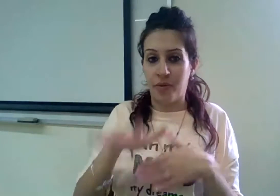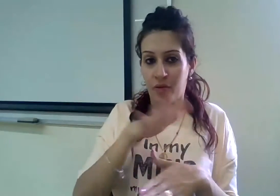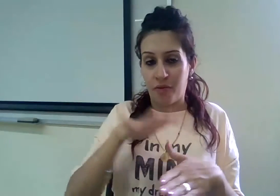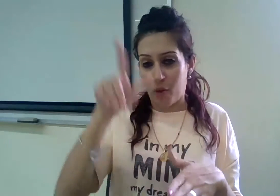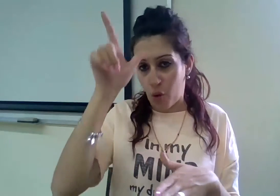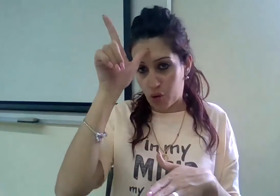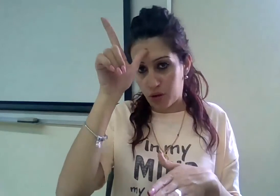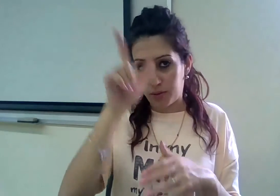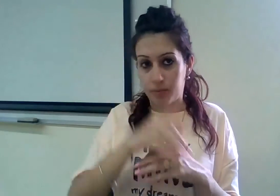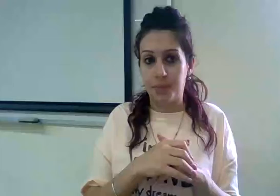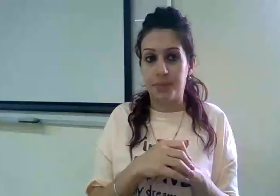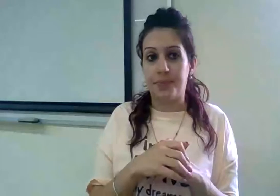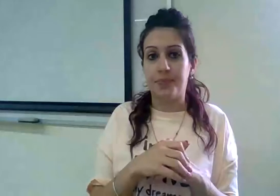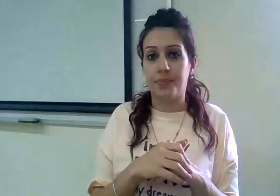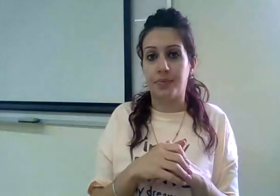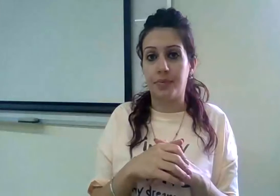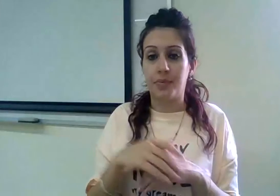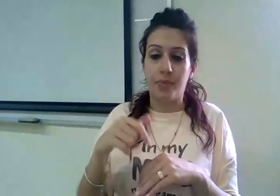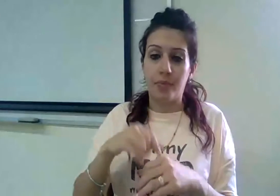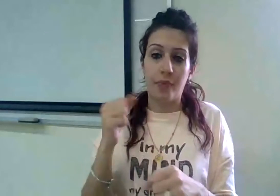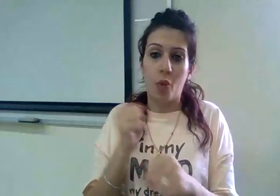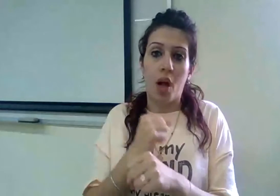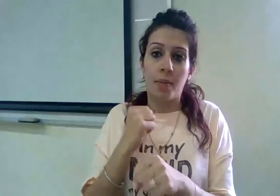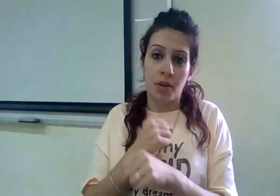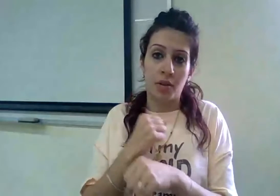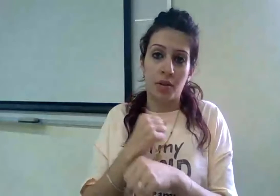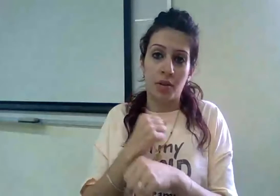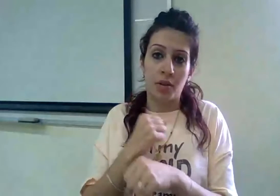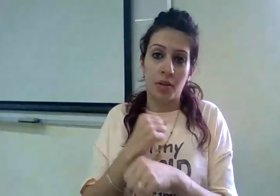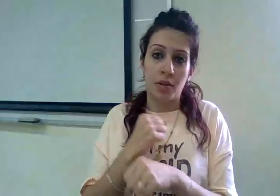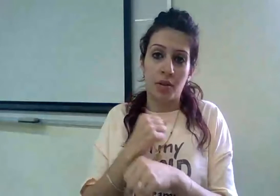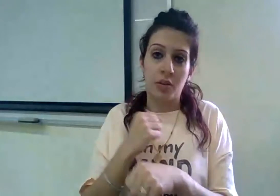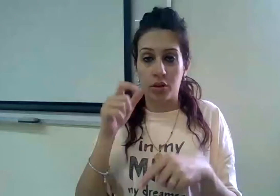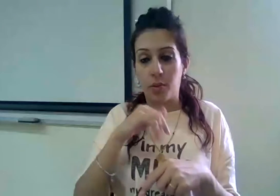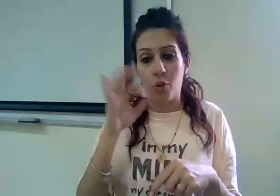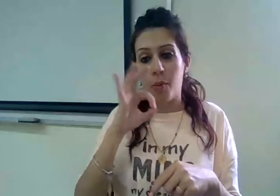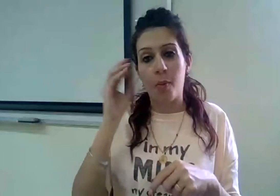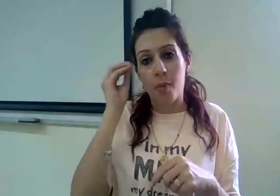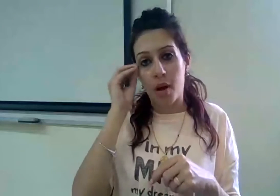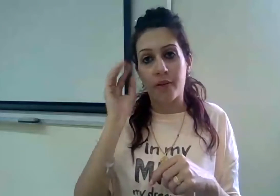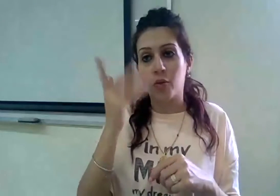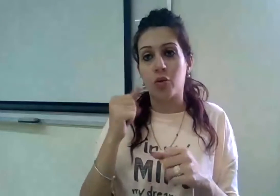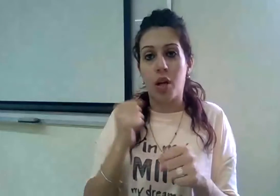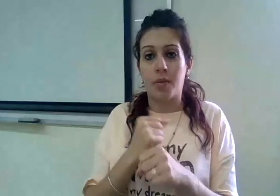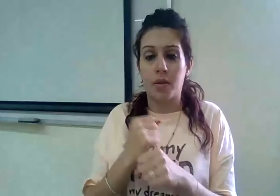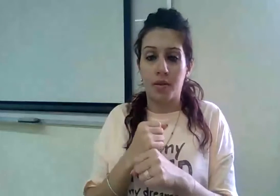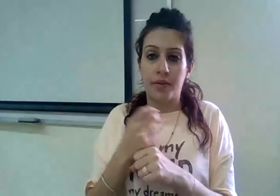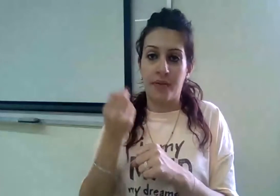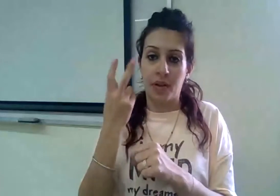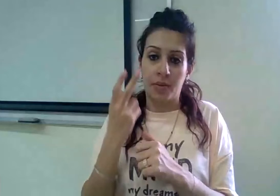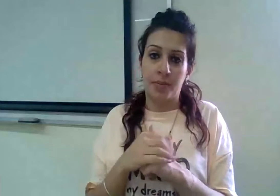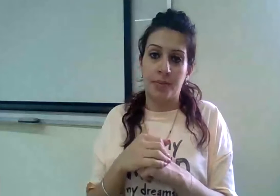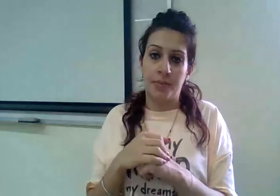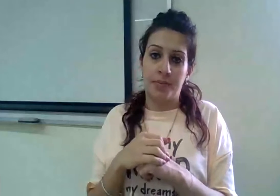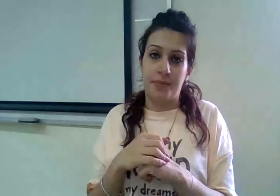To do something, even during the time people couldn't meet. So that was the initial idea, and then we also wanted to take the chance